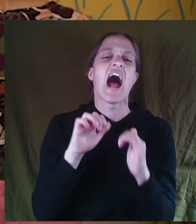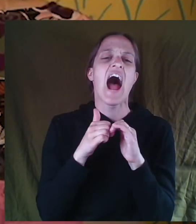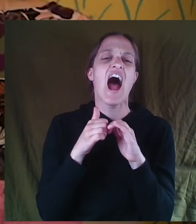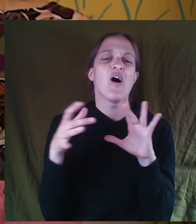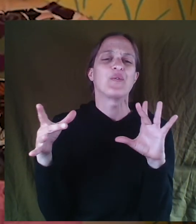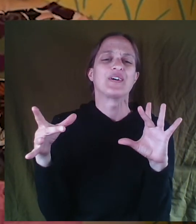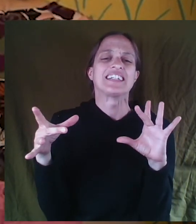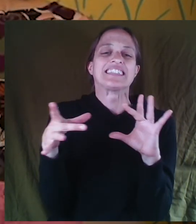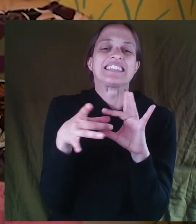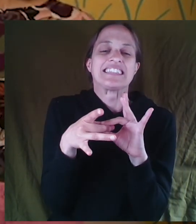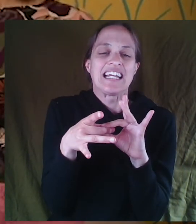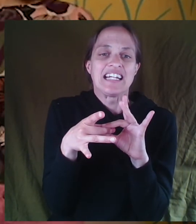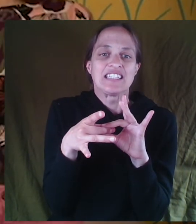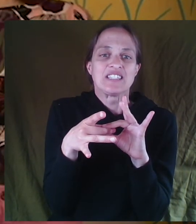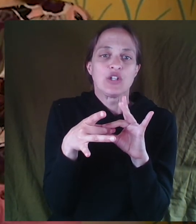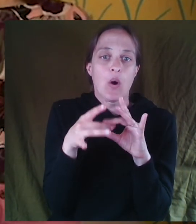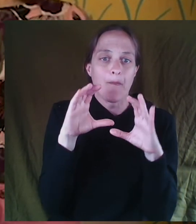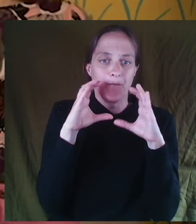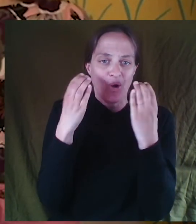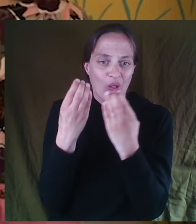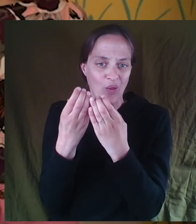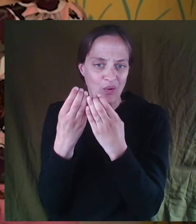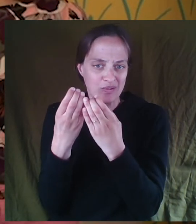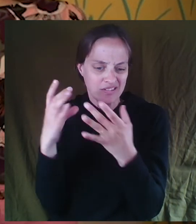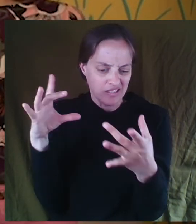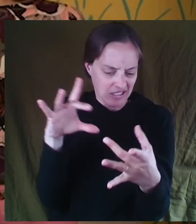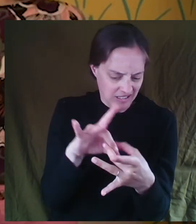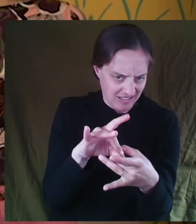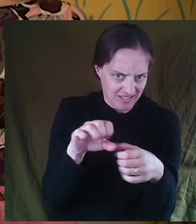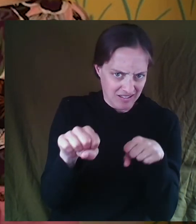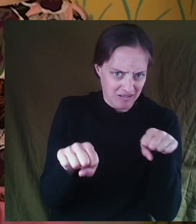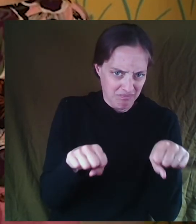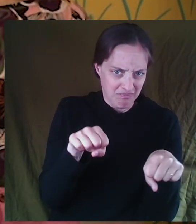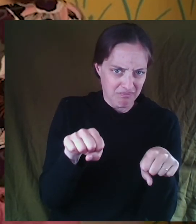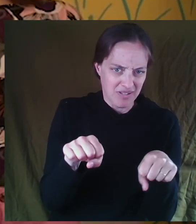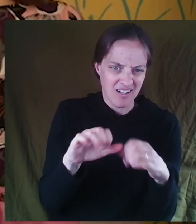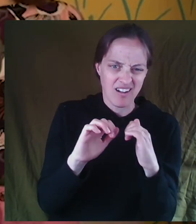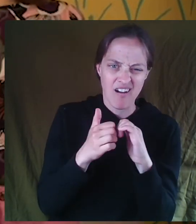how can you attach the balloons to your bike?